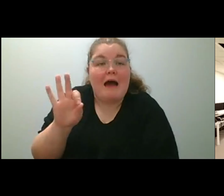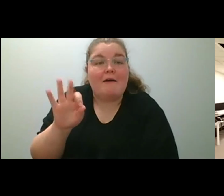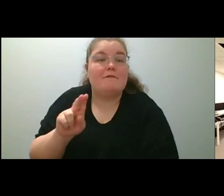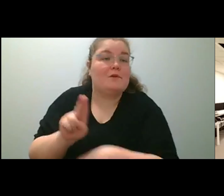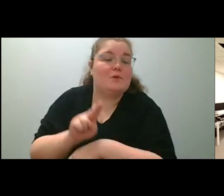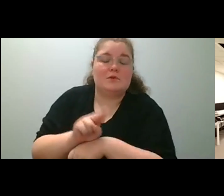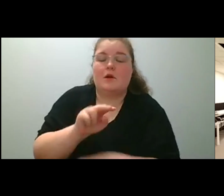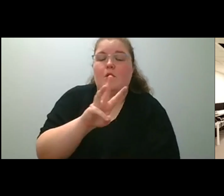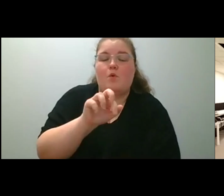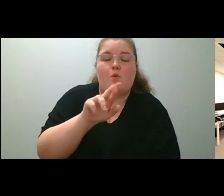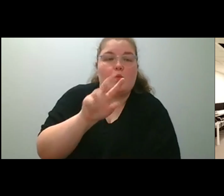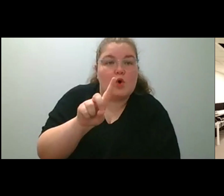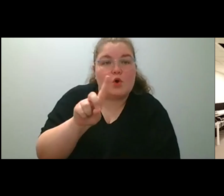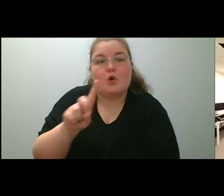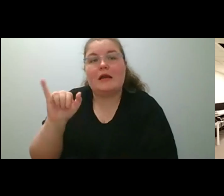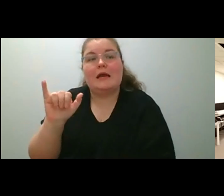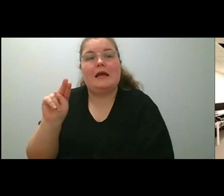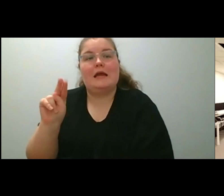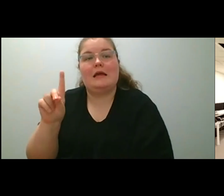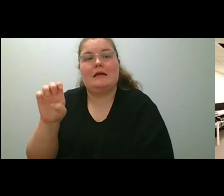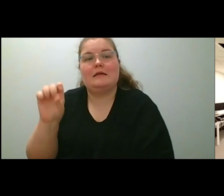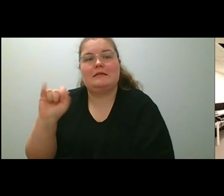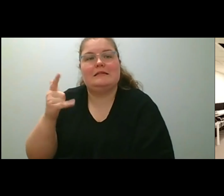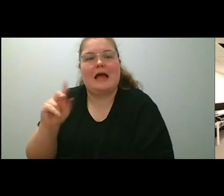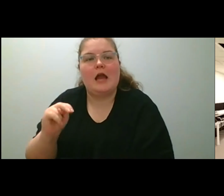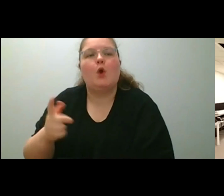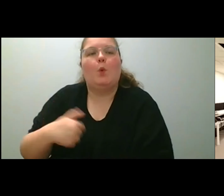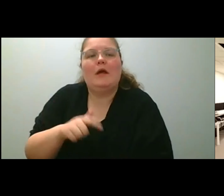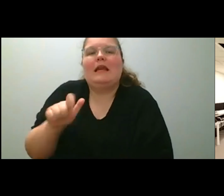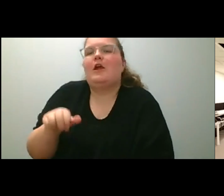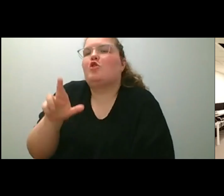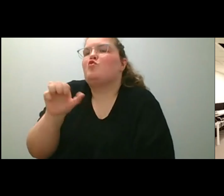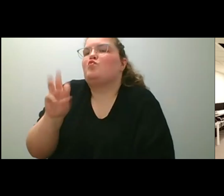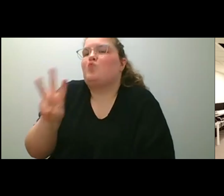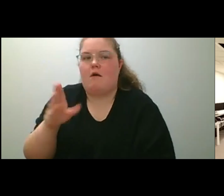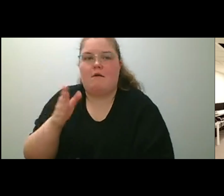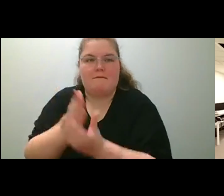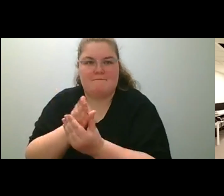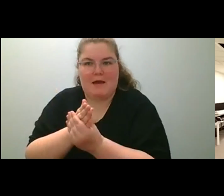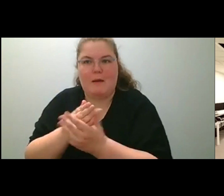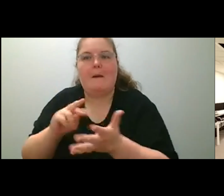it's always best to send us that raw, editable file. And when it comes to InDesign and I know